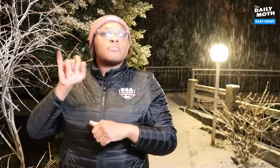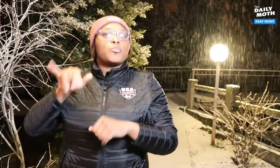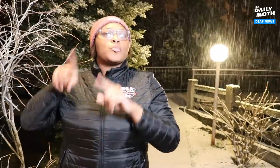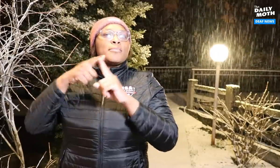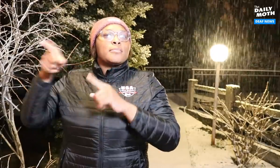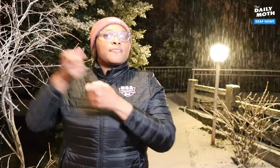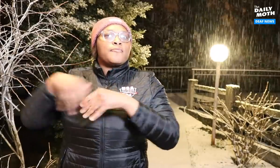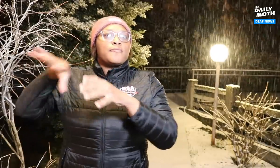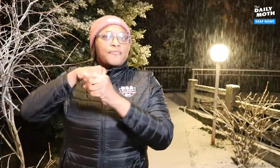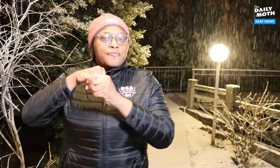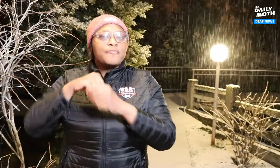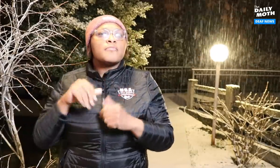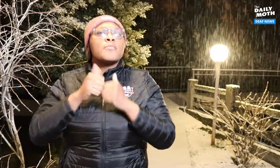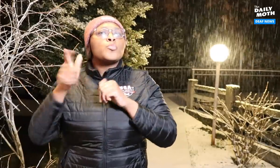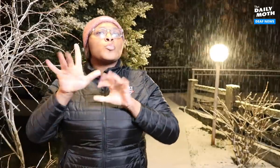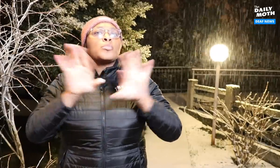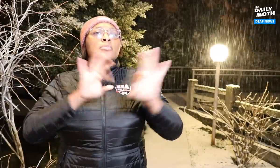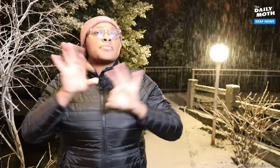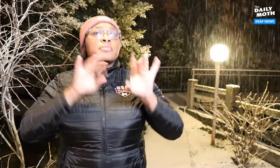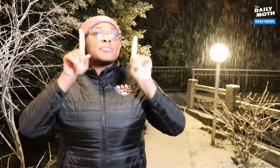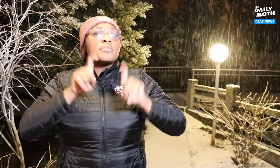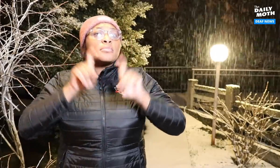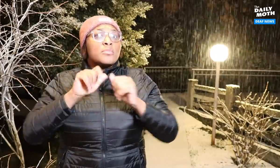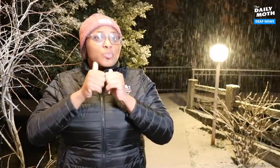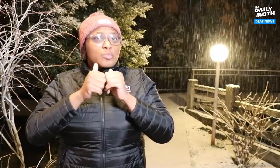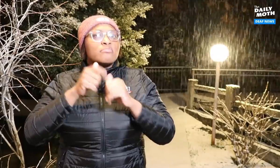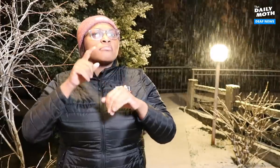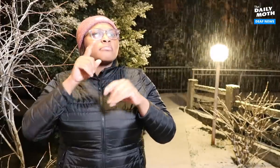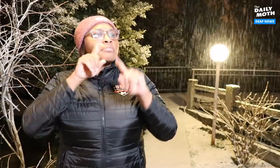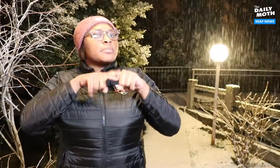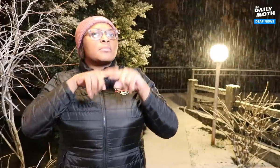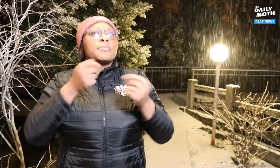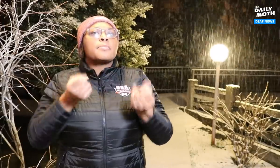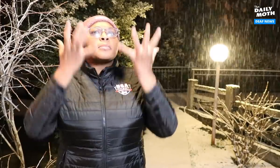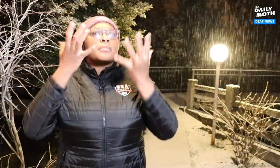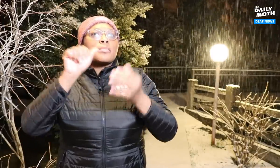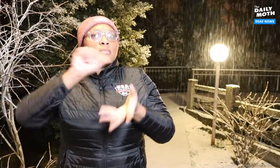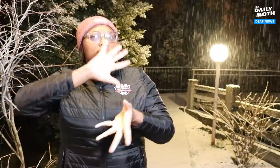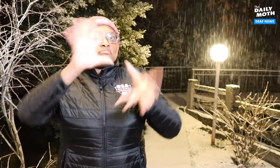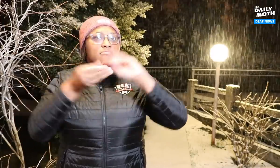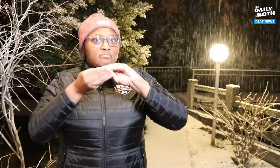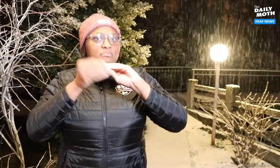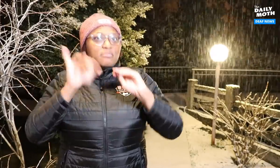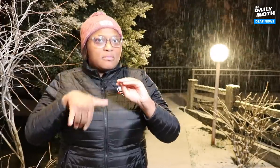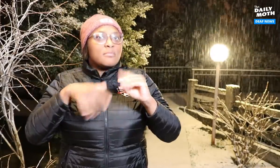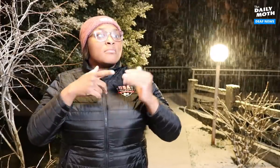He will decide the amount of random testing by athletes by looking at the total amount of athletes and